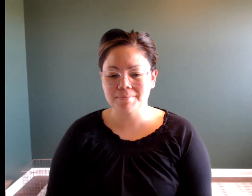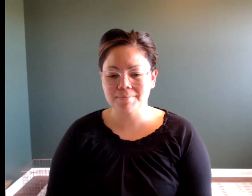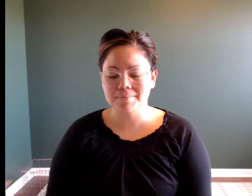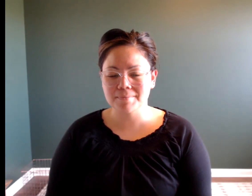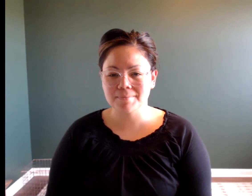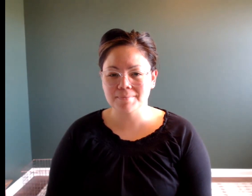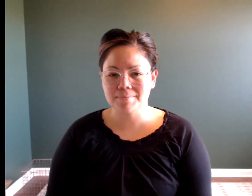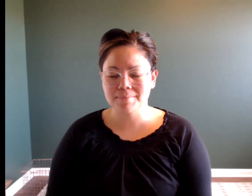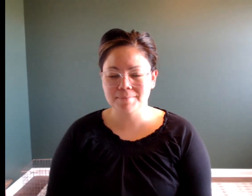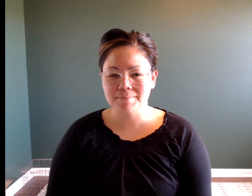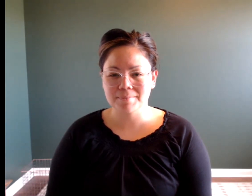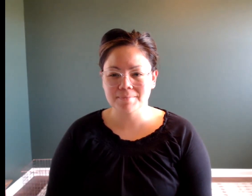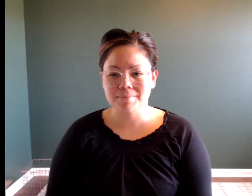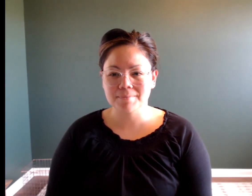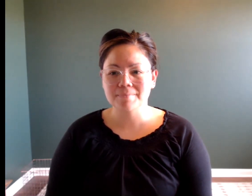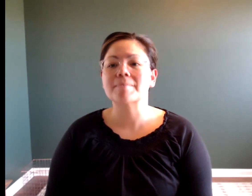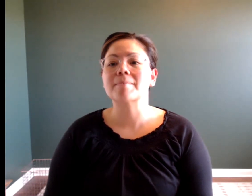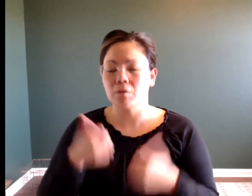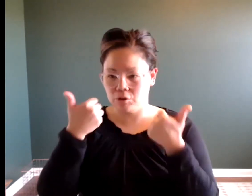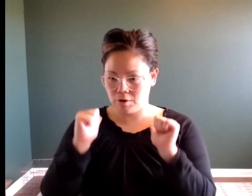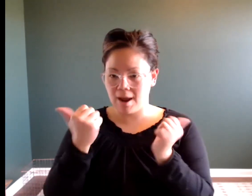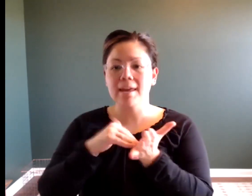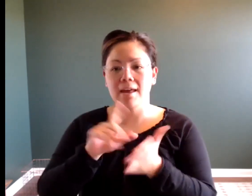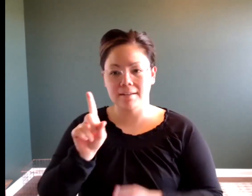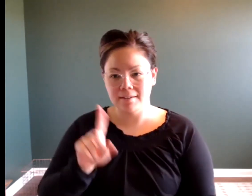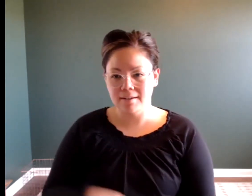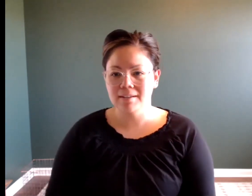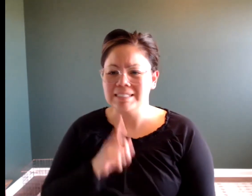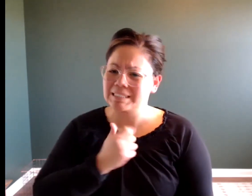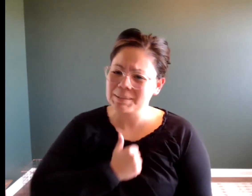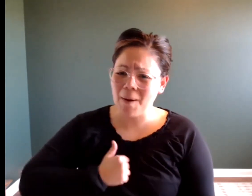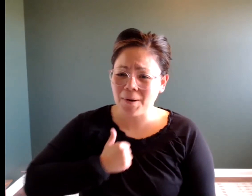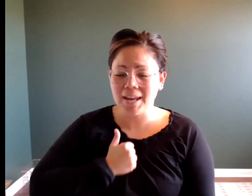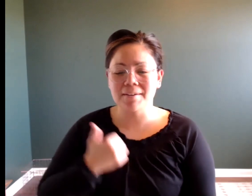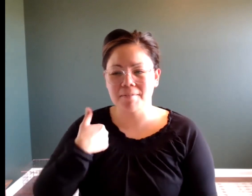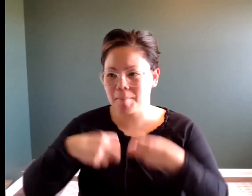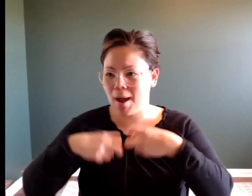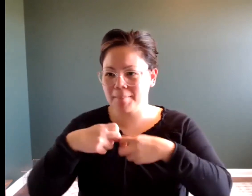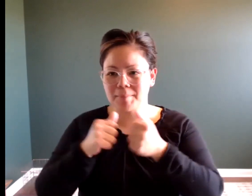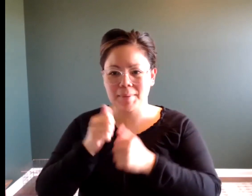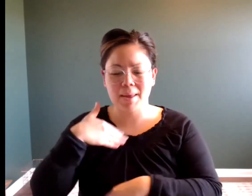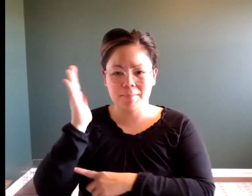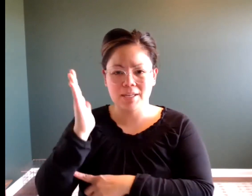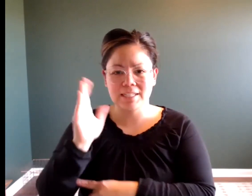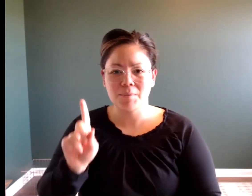Okay, going to try again. I apologize. Nope, nope, that's not right either.